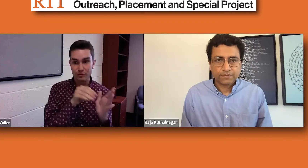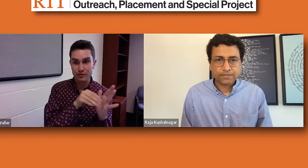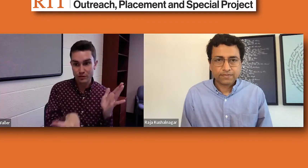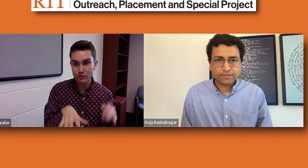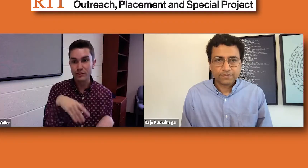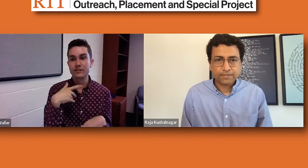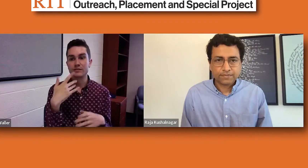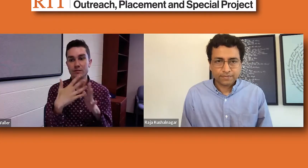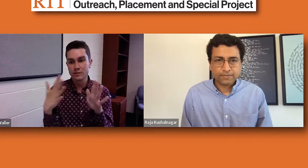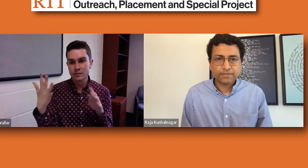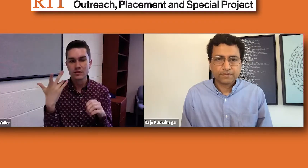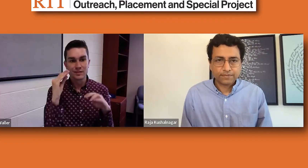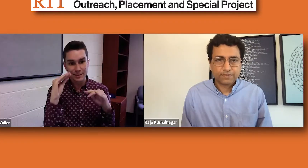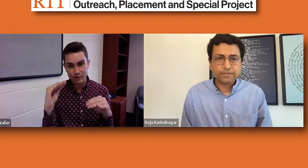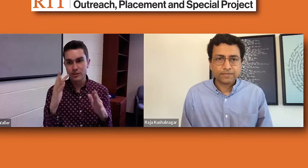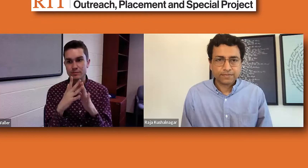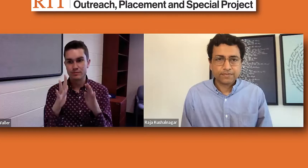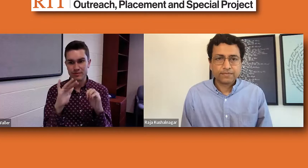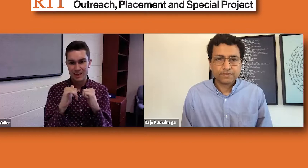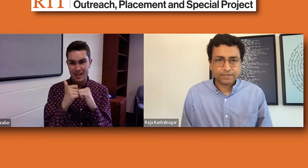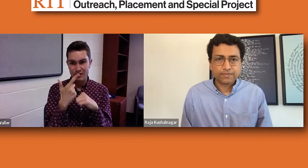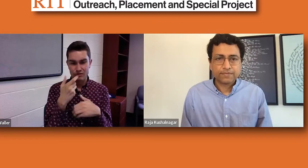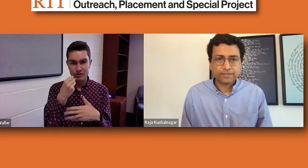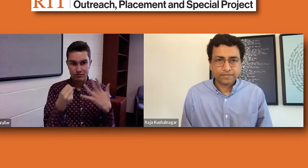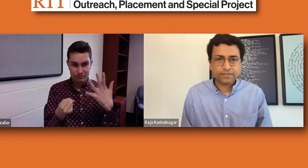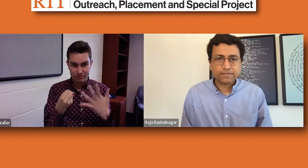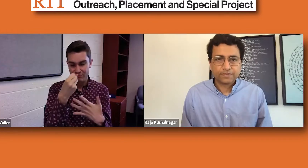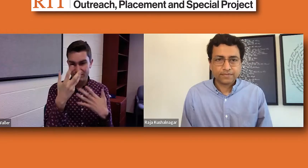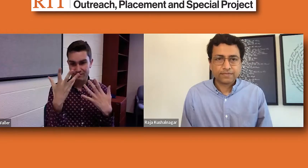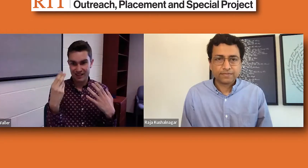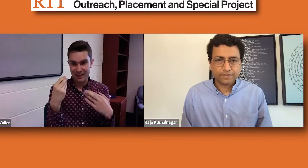we talked about ethics, mentoring students, teaching.